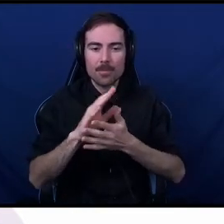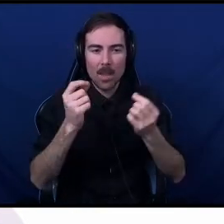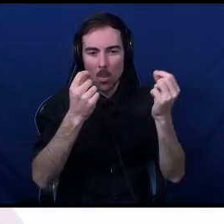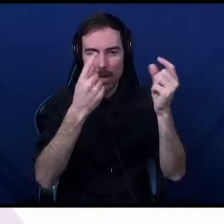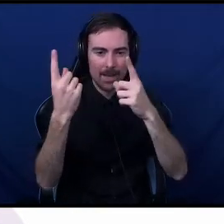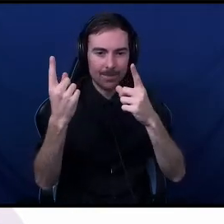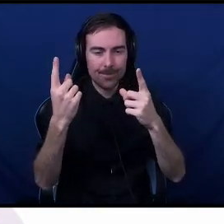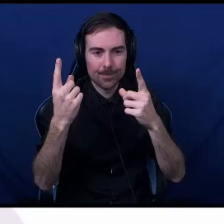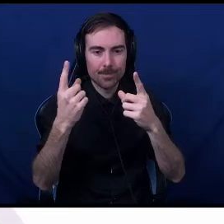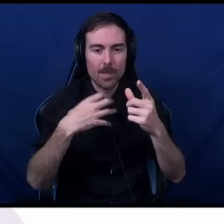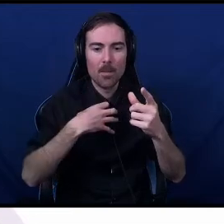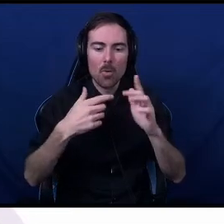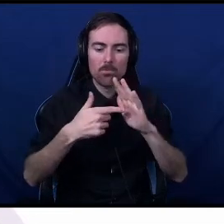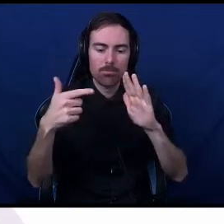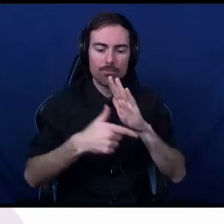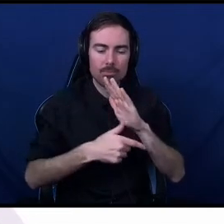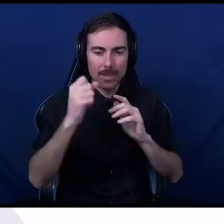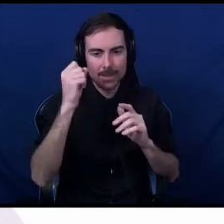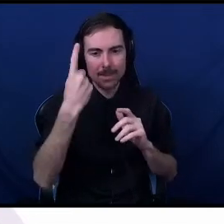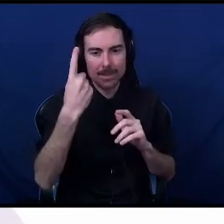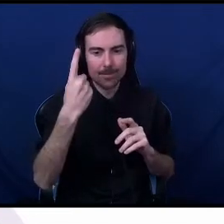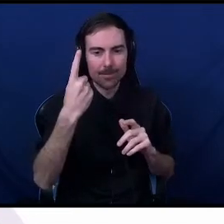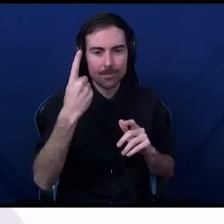deeper understanding, because I think deeper understanding comes